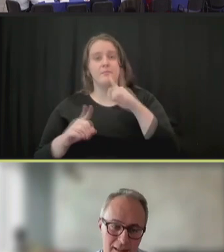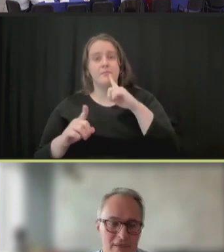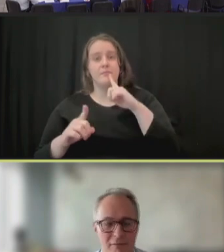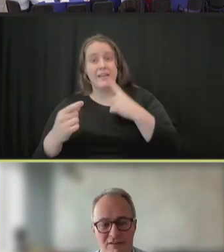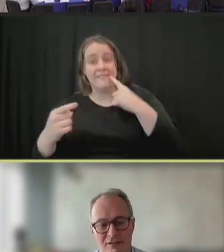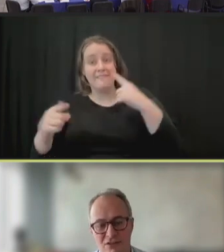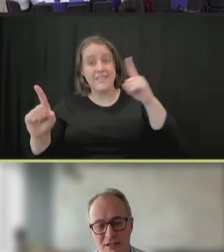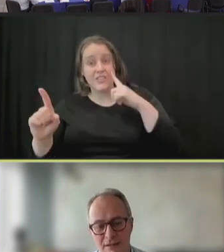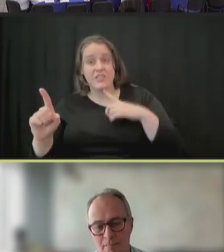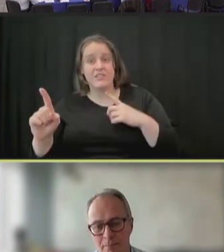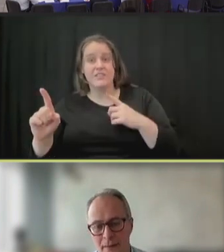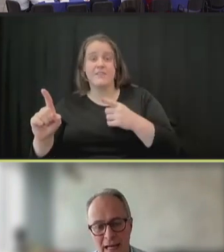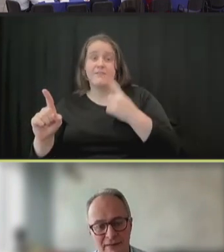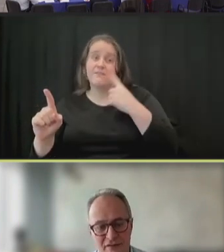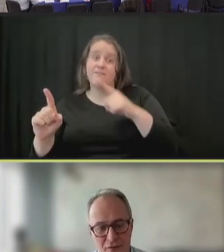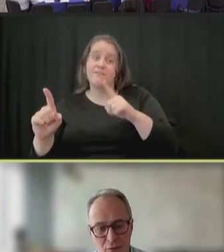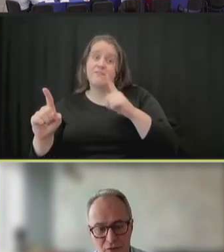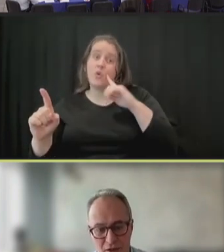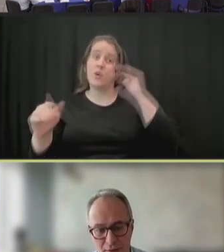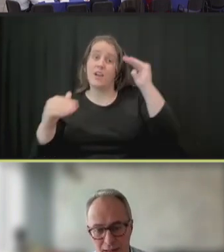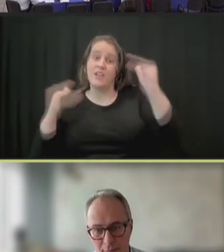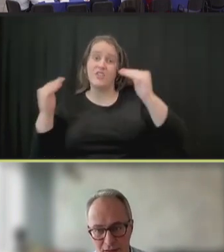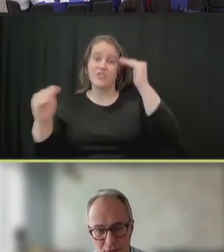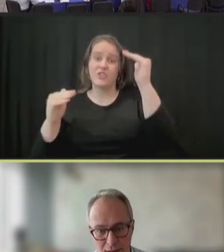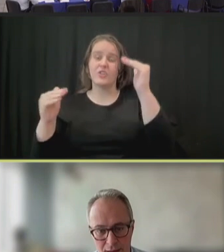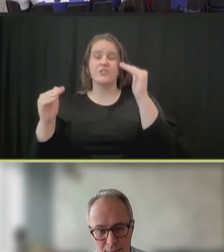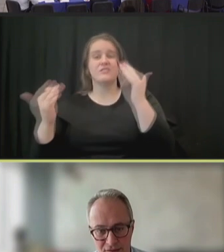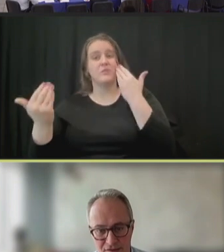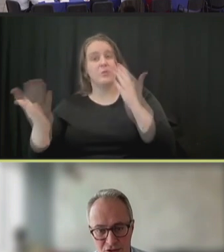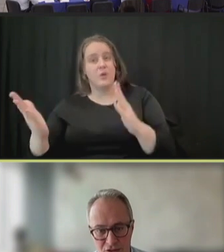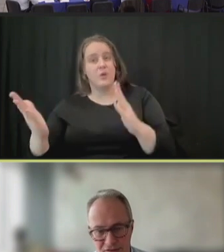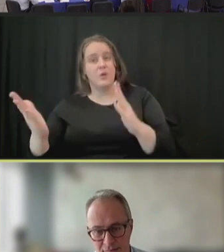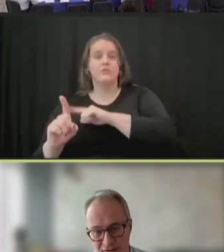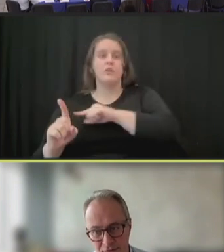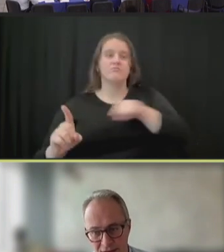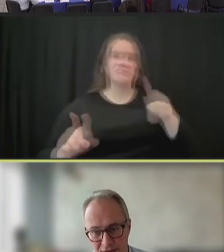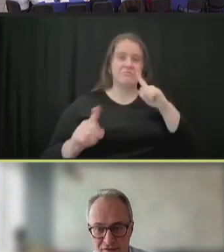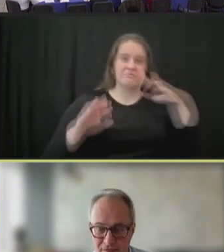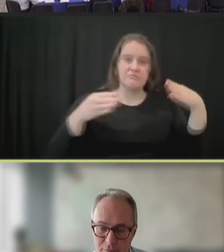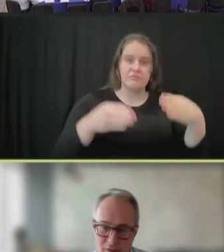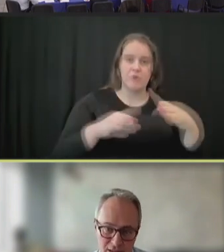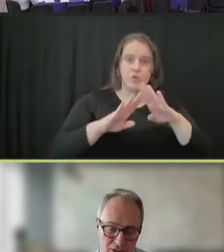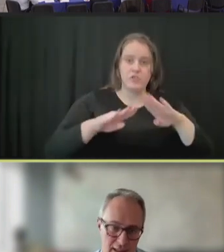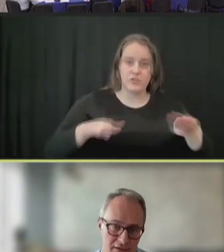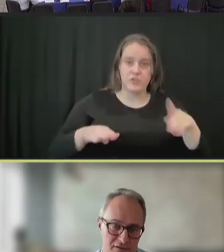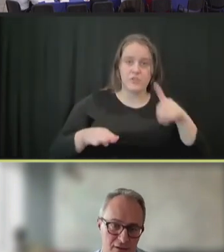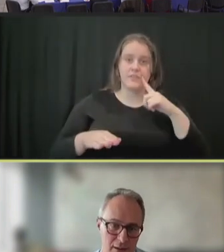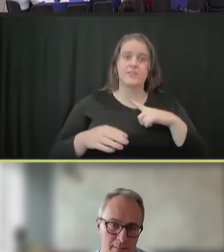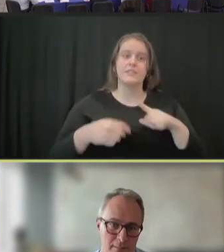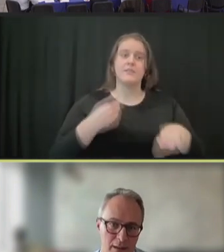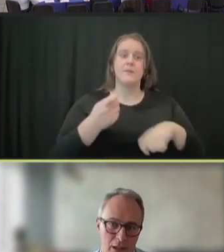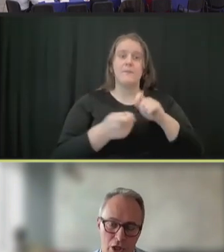in BCG. And there is no direct link between the BCG specific T cells and protection against TB.